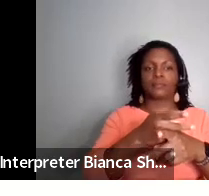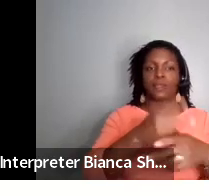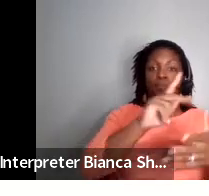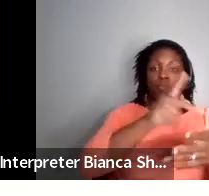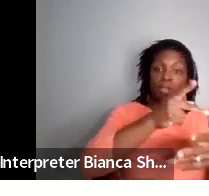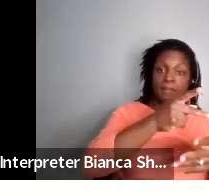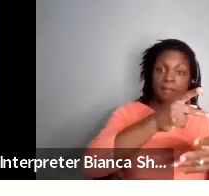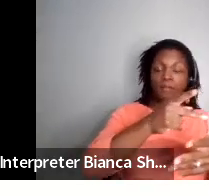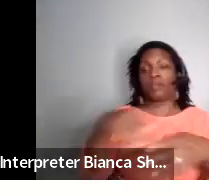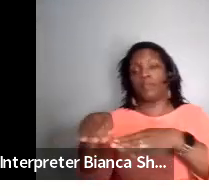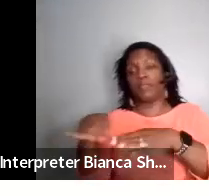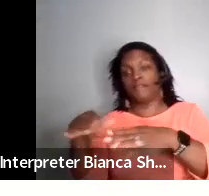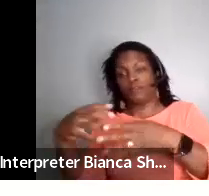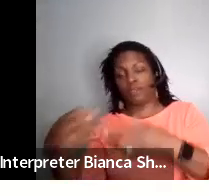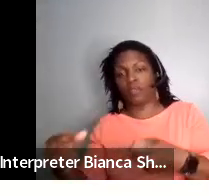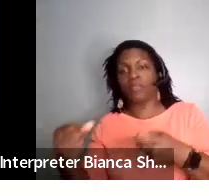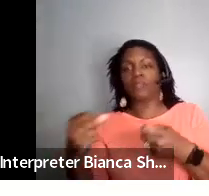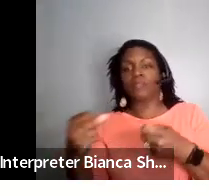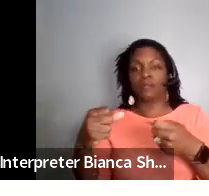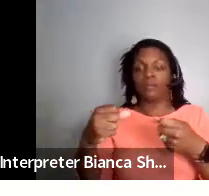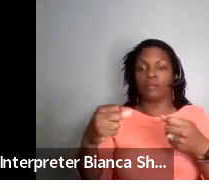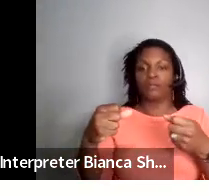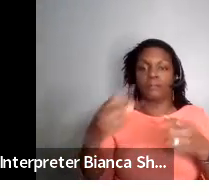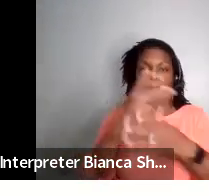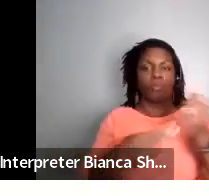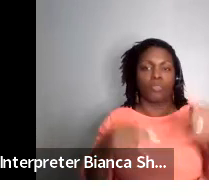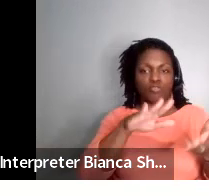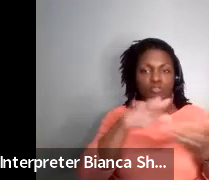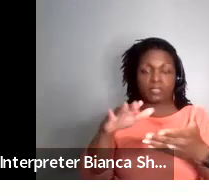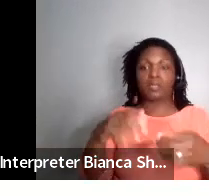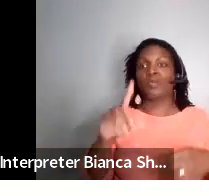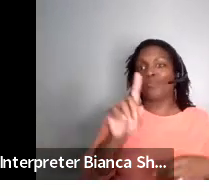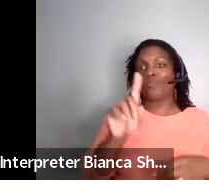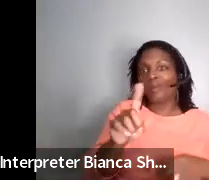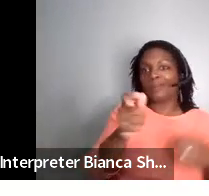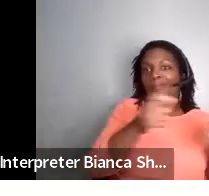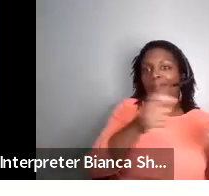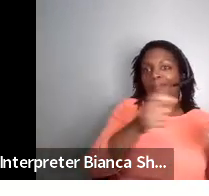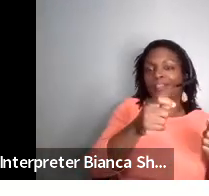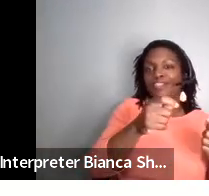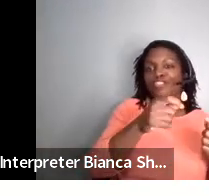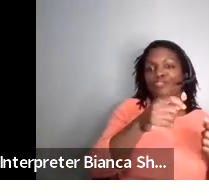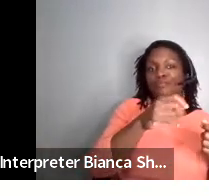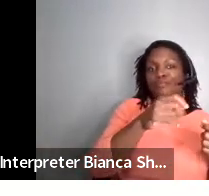So it is not a carb out in Louisiana, where one in entity manages behavioral health and another entity.